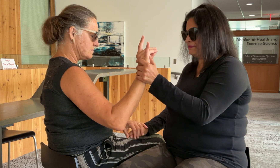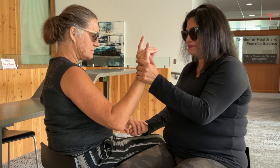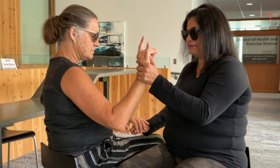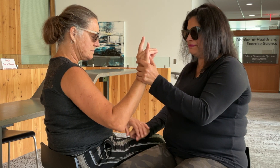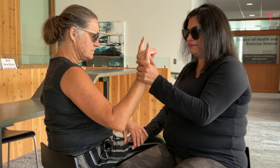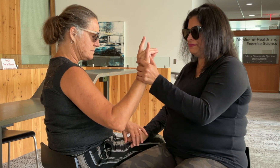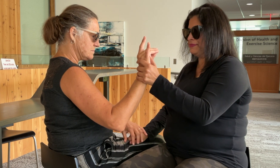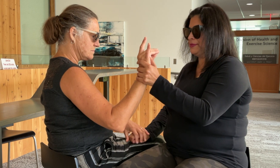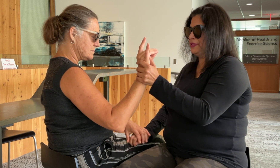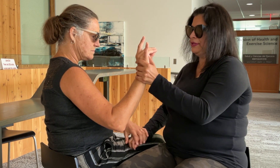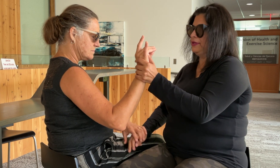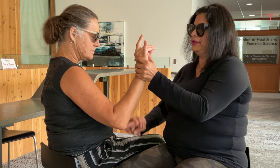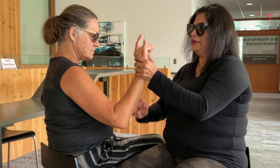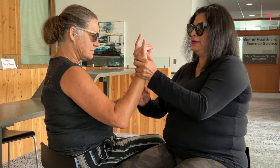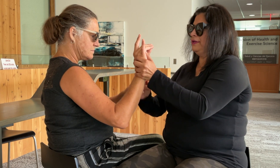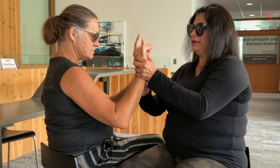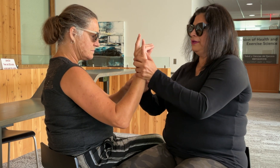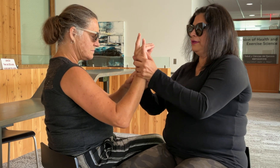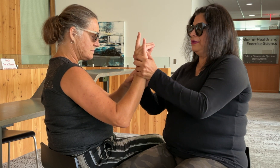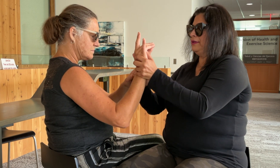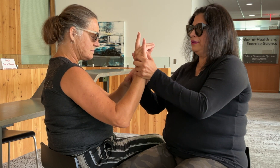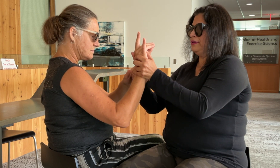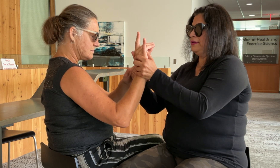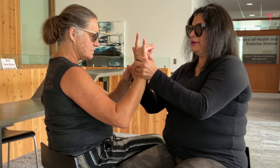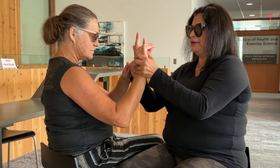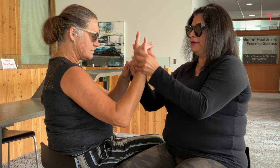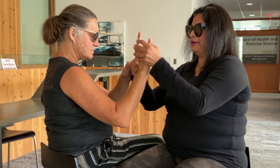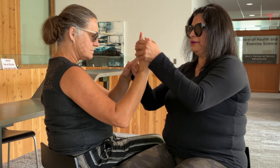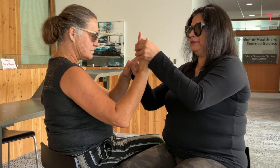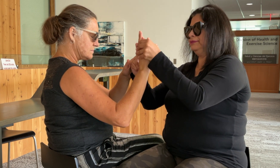Next, I used a scissor to cut around their face and ears.